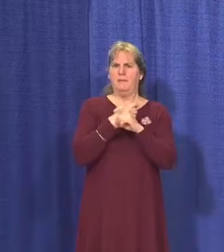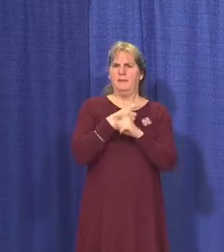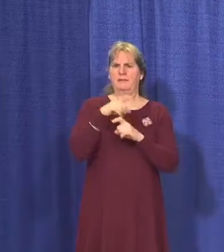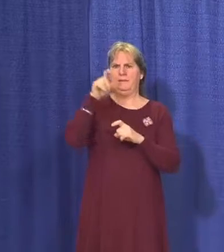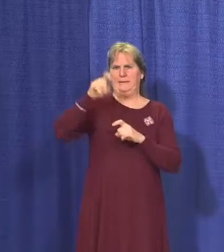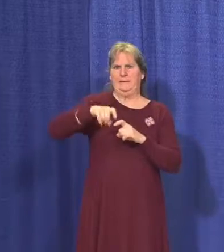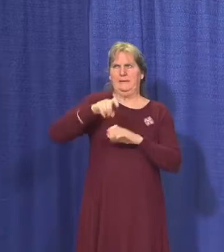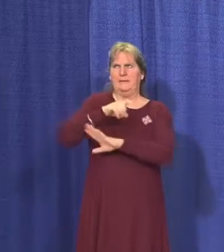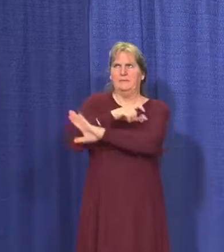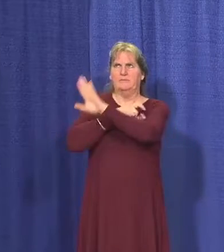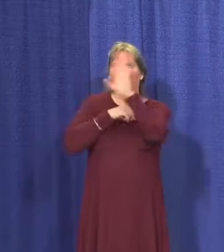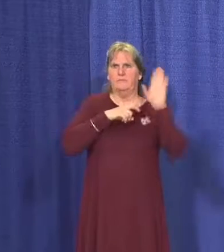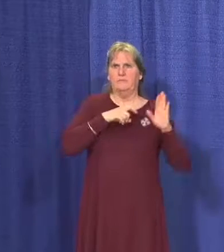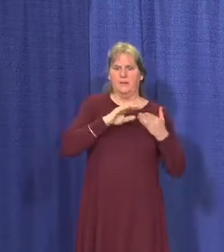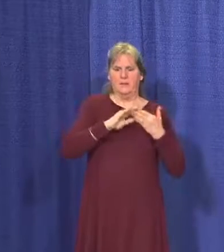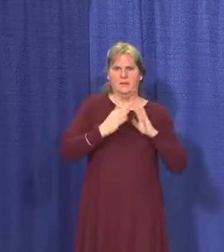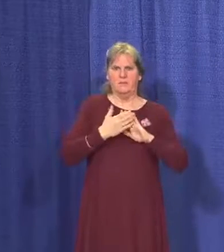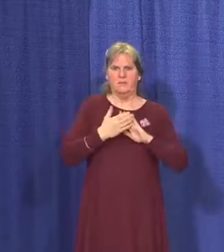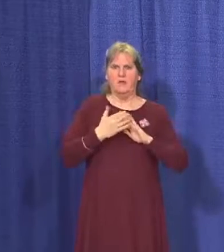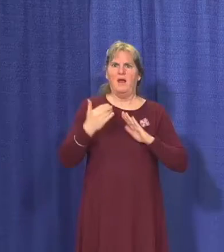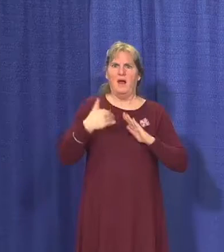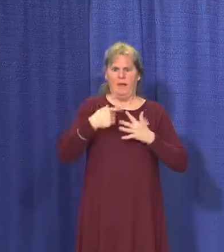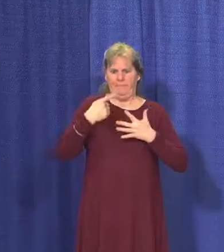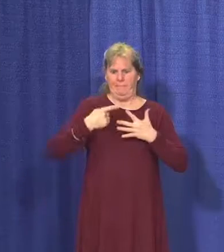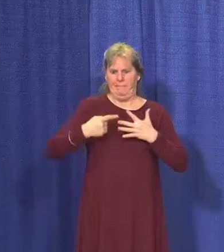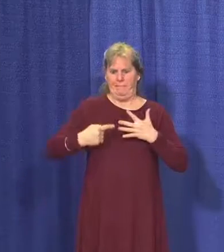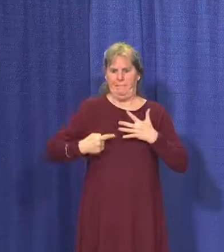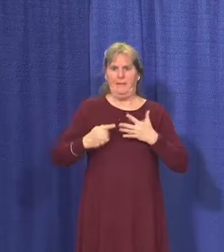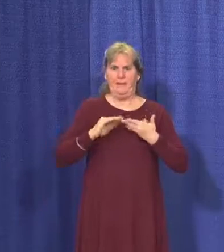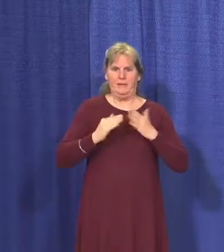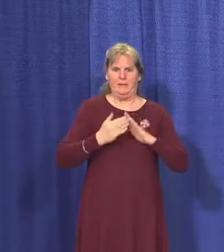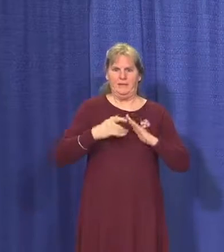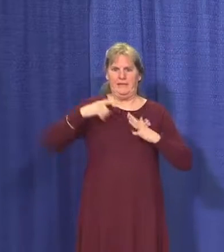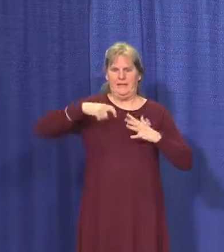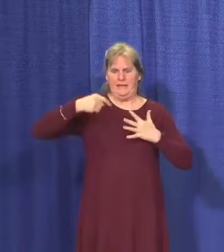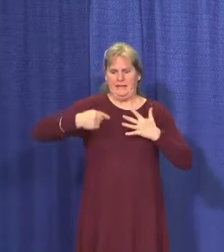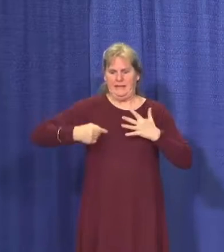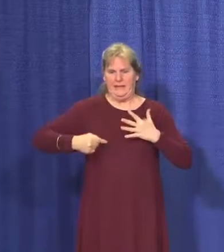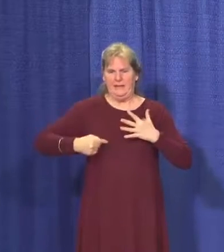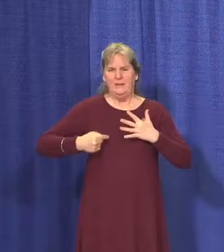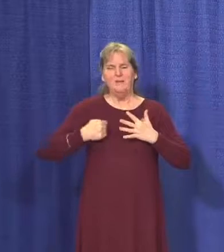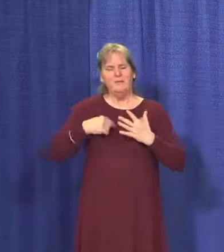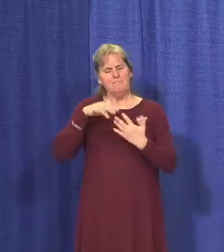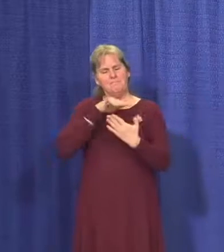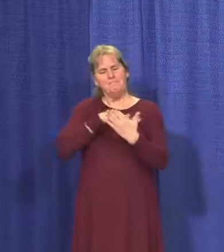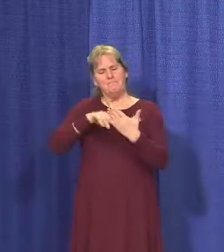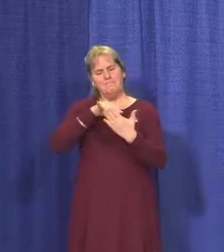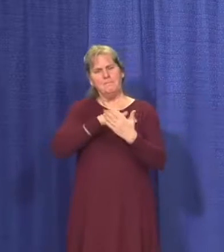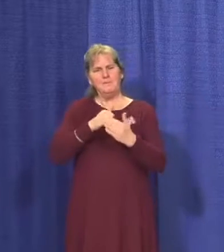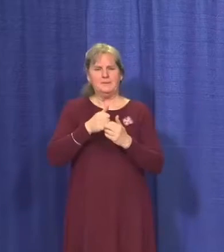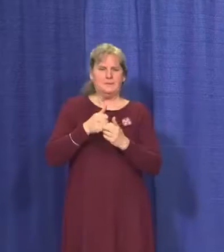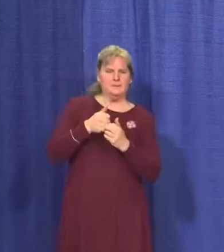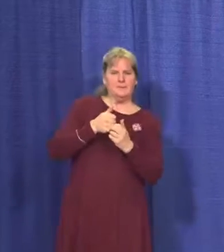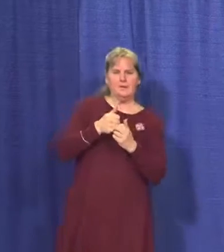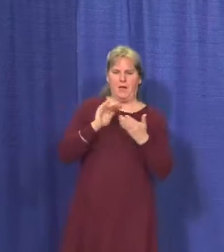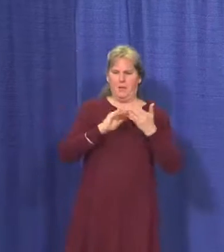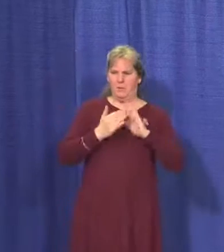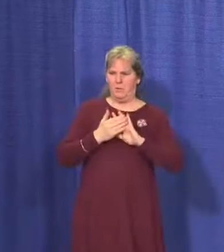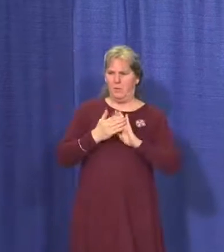of our communities. You addressed the pressures we are seeing in some of our communities. What we are looking at is trying